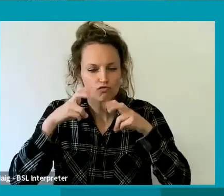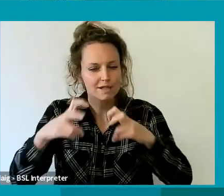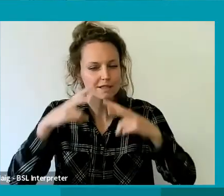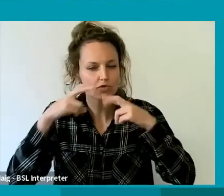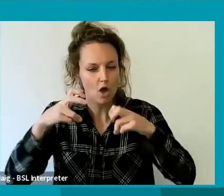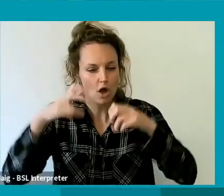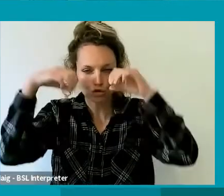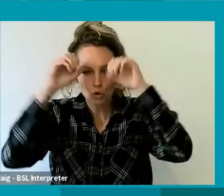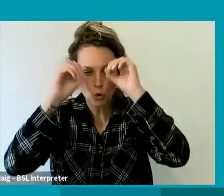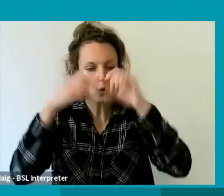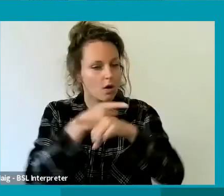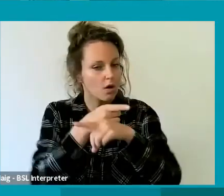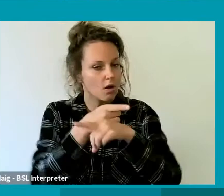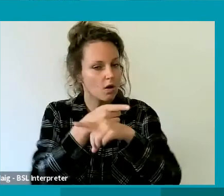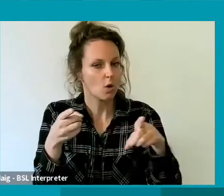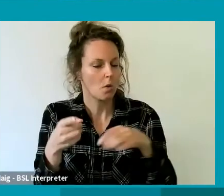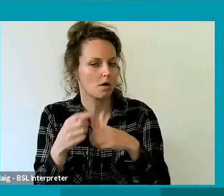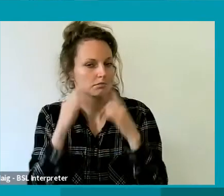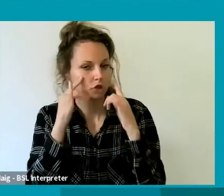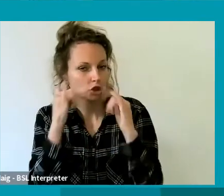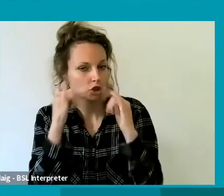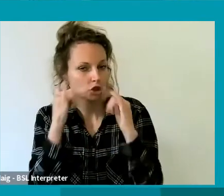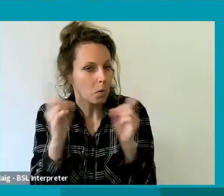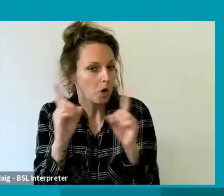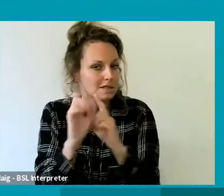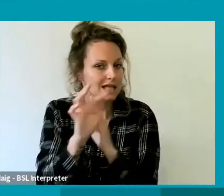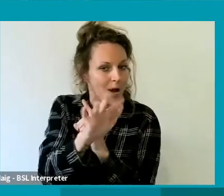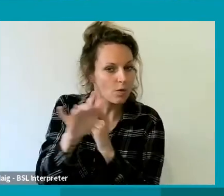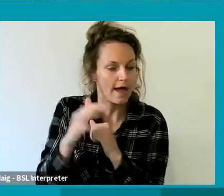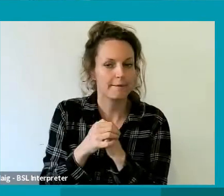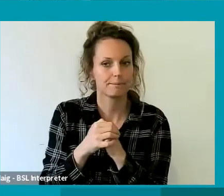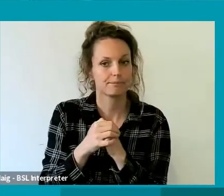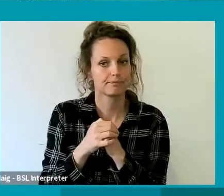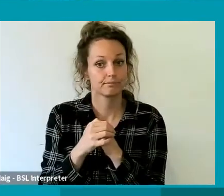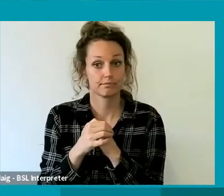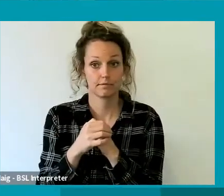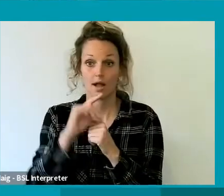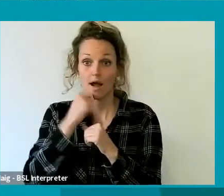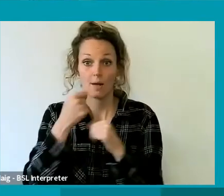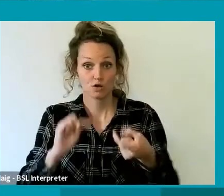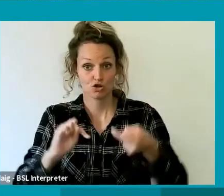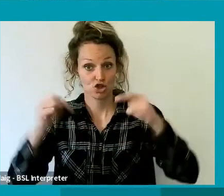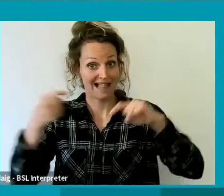Well, I'm gonna challenge you. Why don't you Google yourself right now?